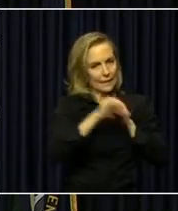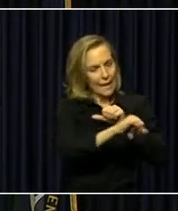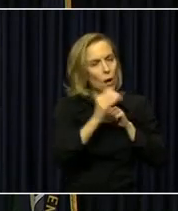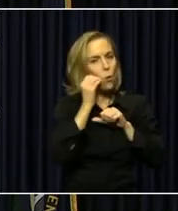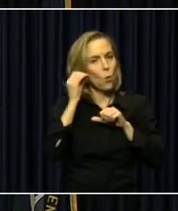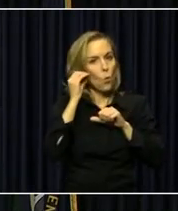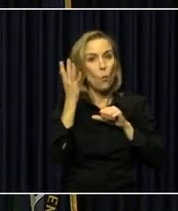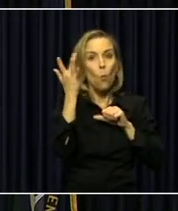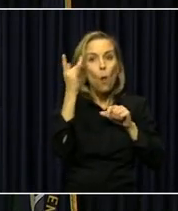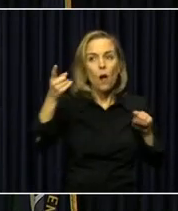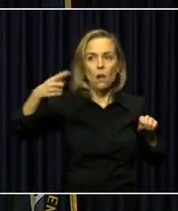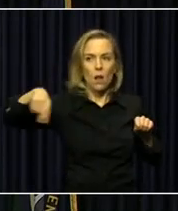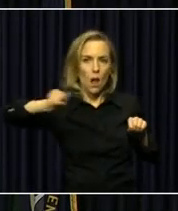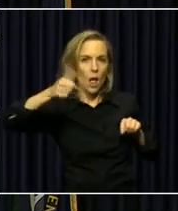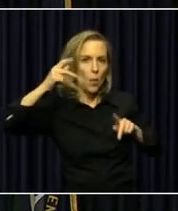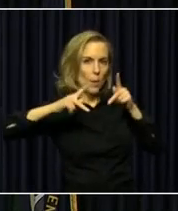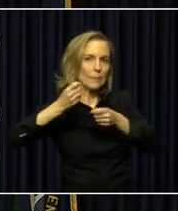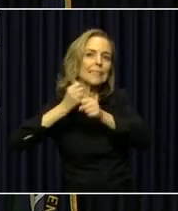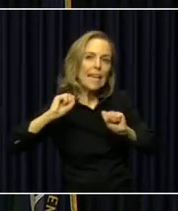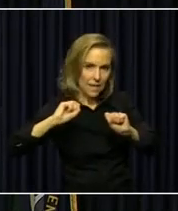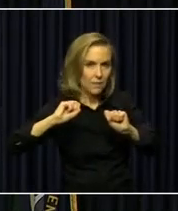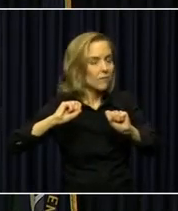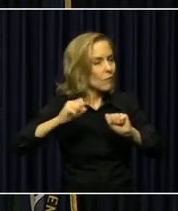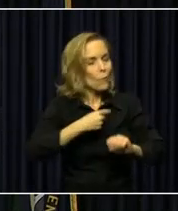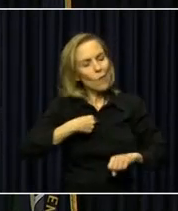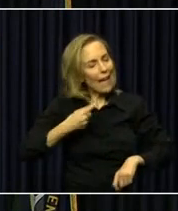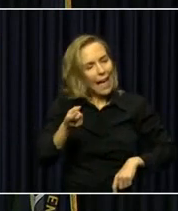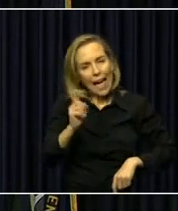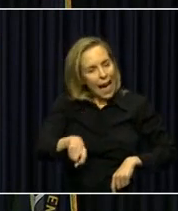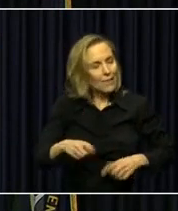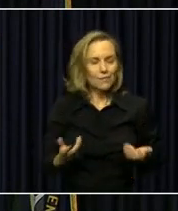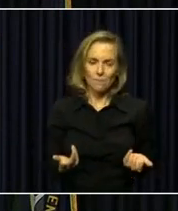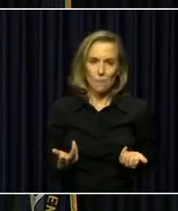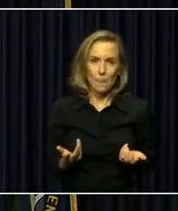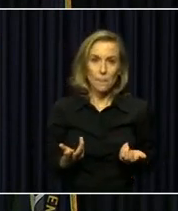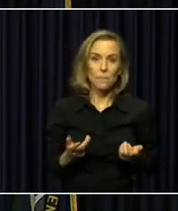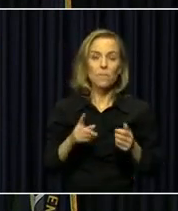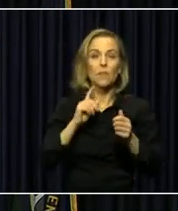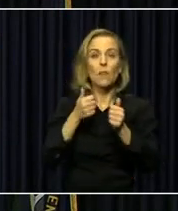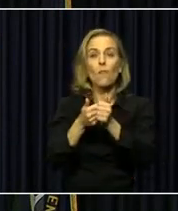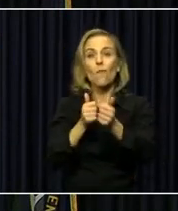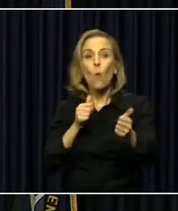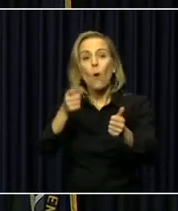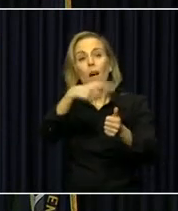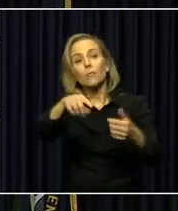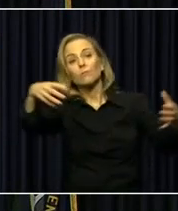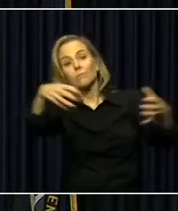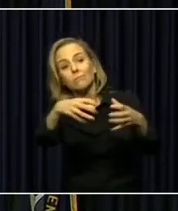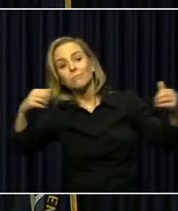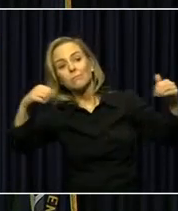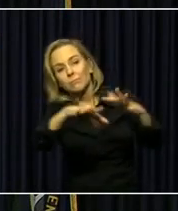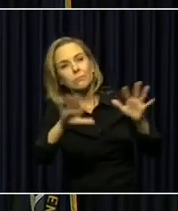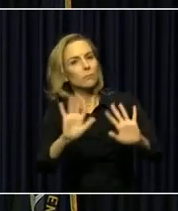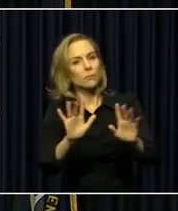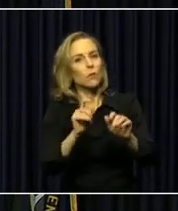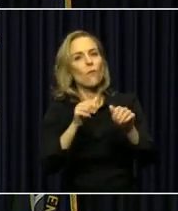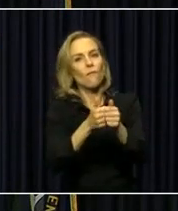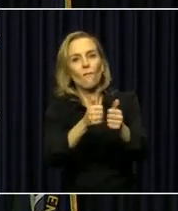IMPORTANT. IF WE AS A PEOPLE CAN'T PRACTICE